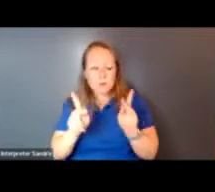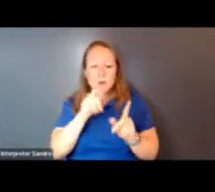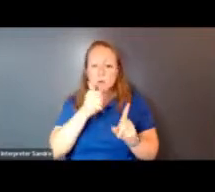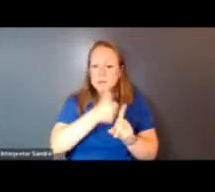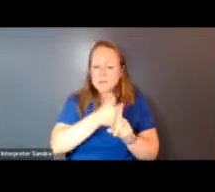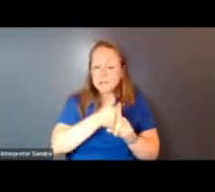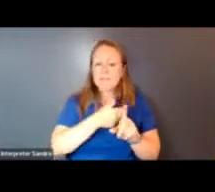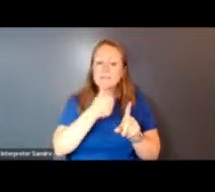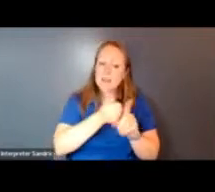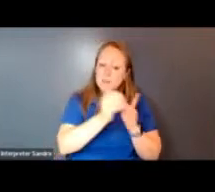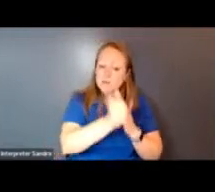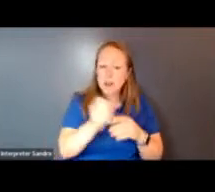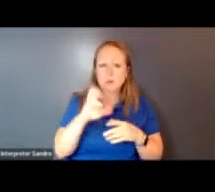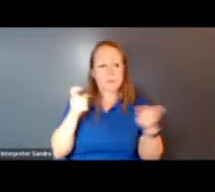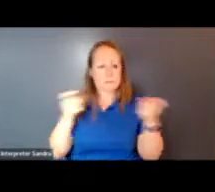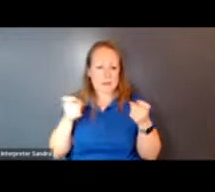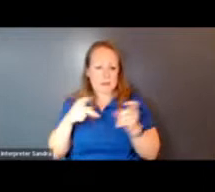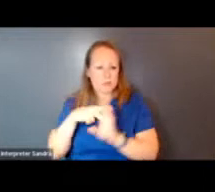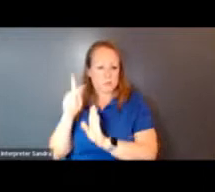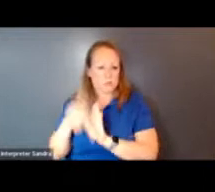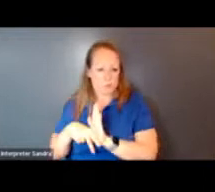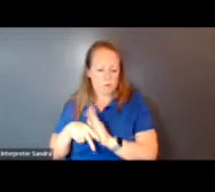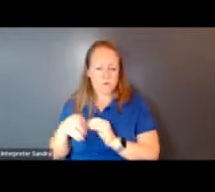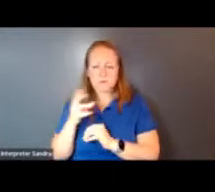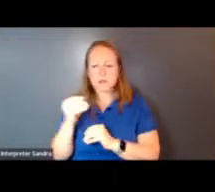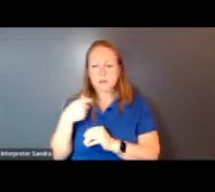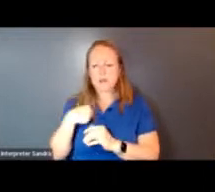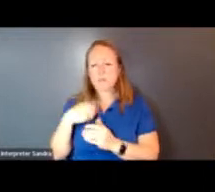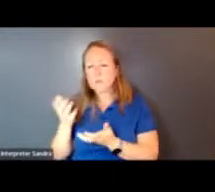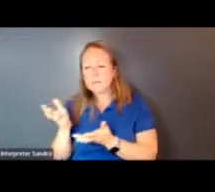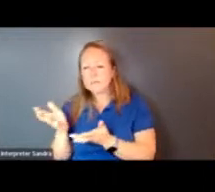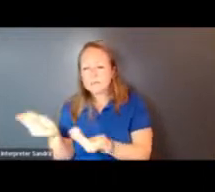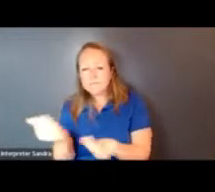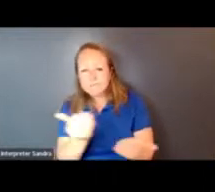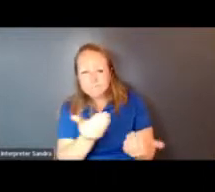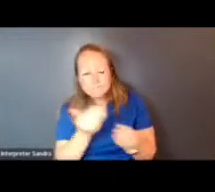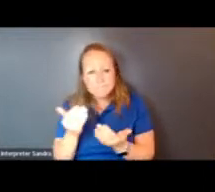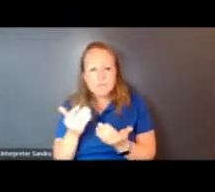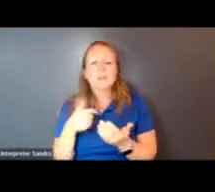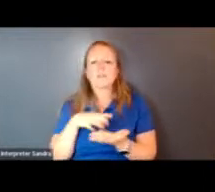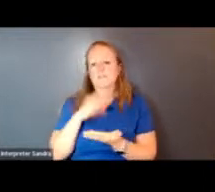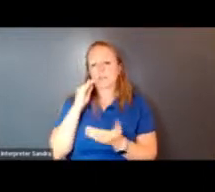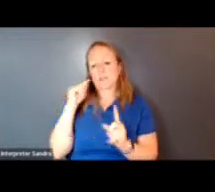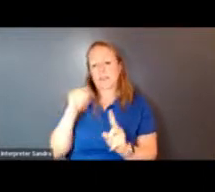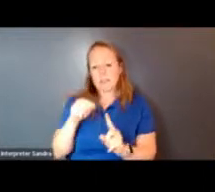are a part of these programs. And we've really learned that this is an essential part of making self direction